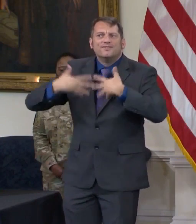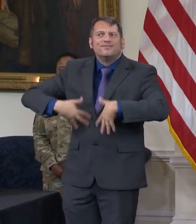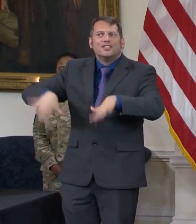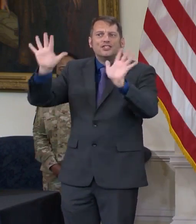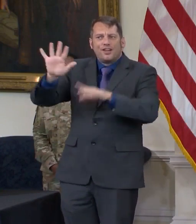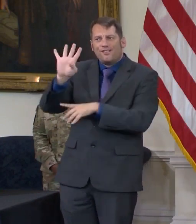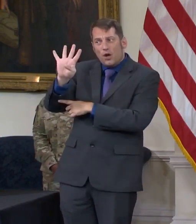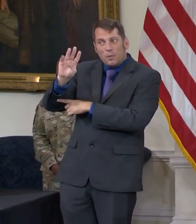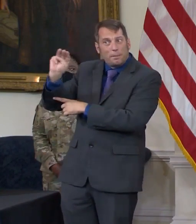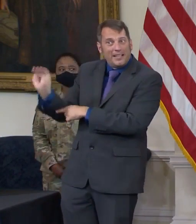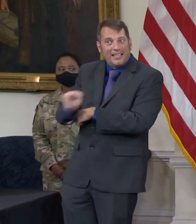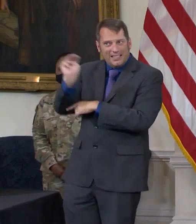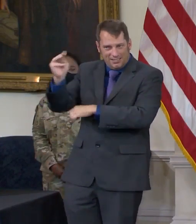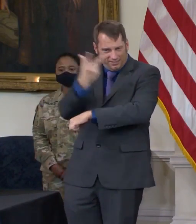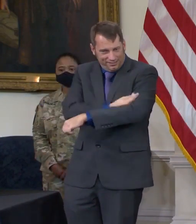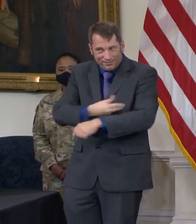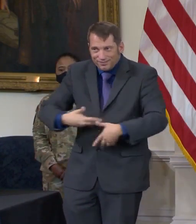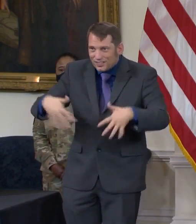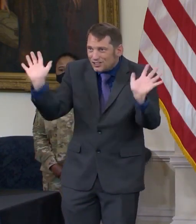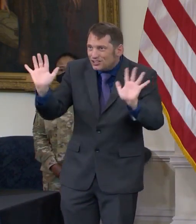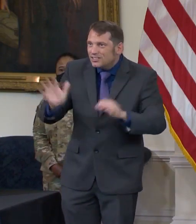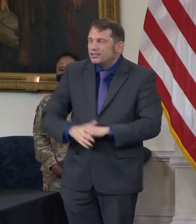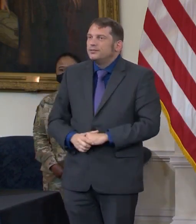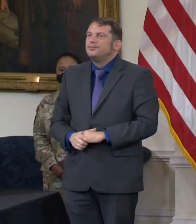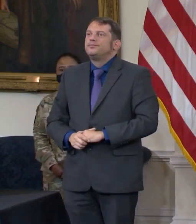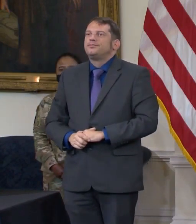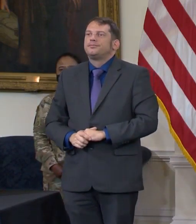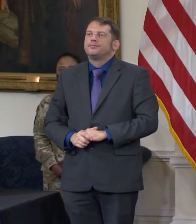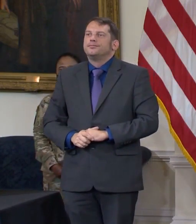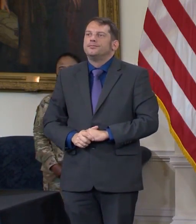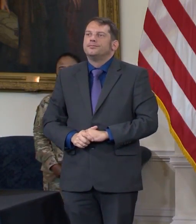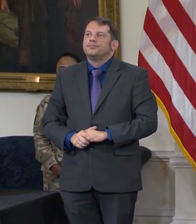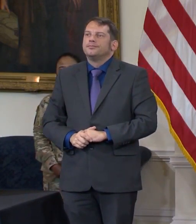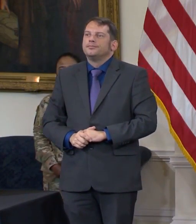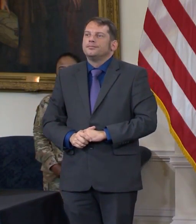NAVY STADIUM, THE CONVENTION CENTER, AND FEMA RUN CLINIC IN GREENFIELD.